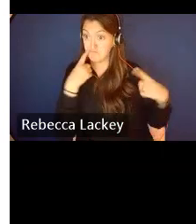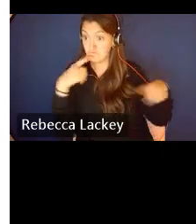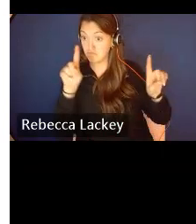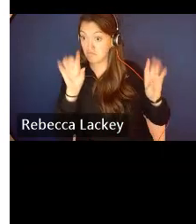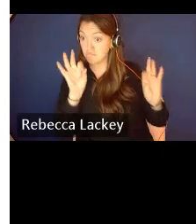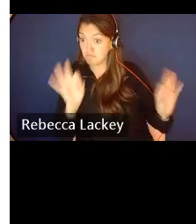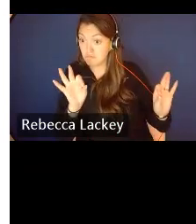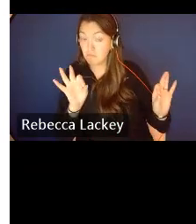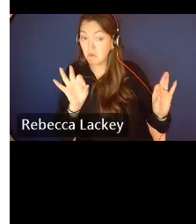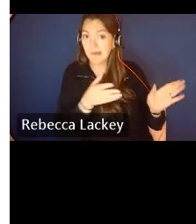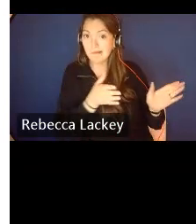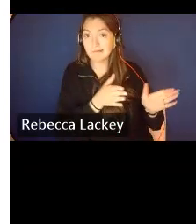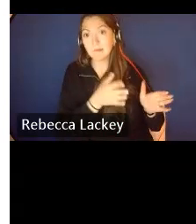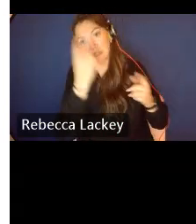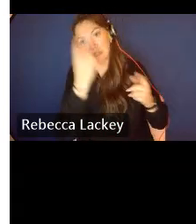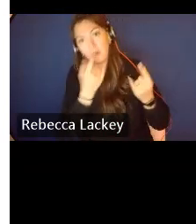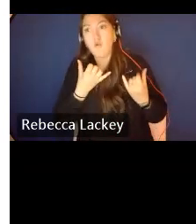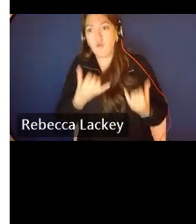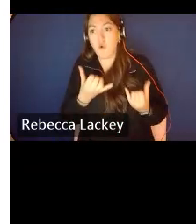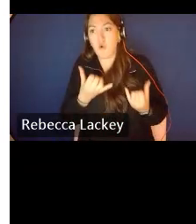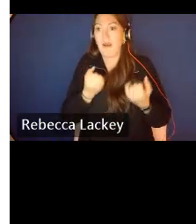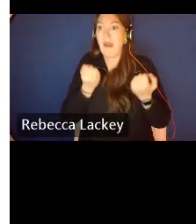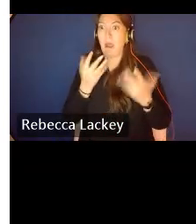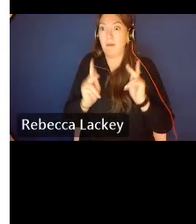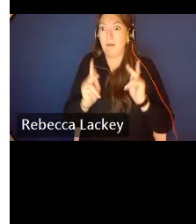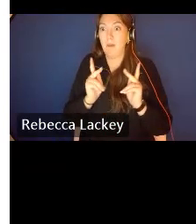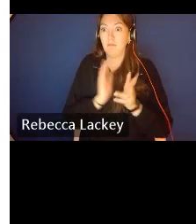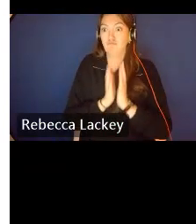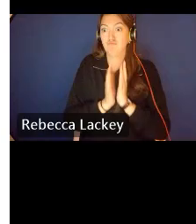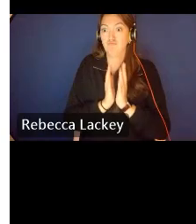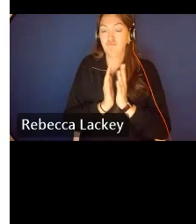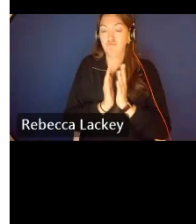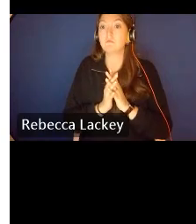taking into account current traffic volume. The results indicated that a